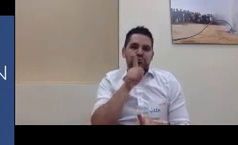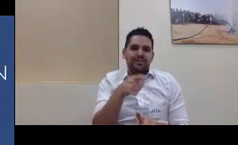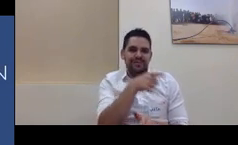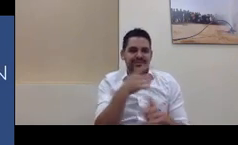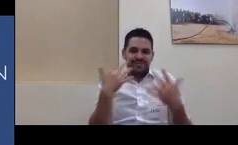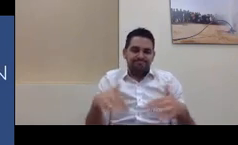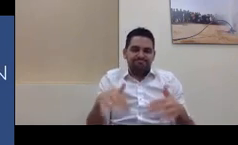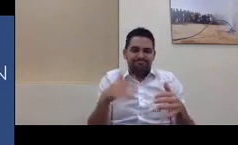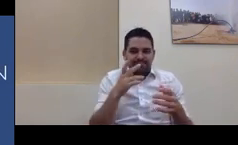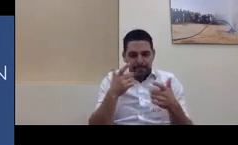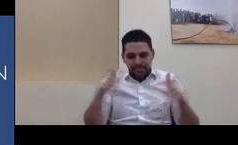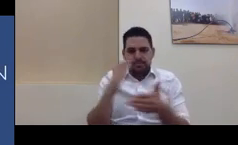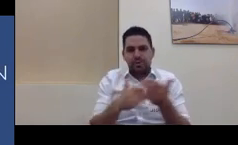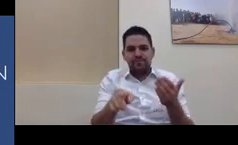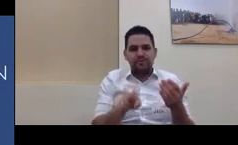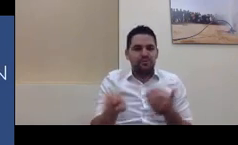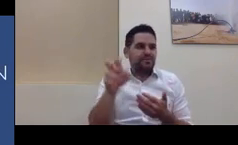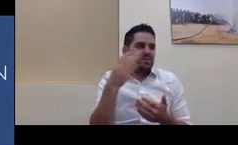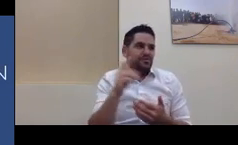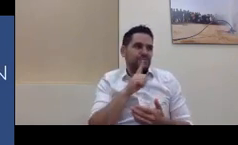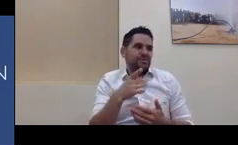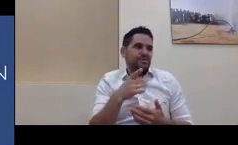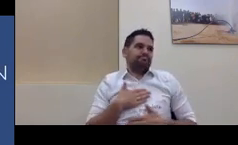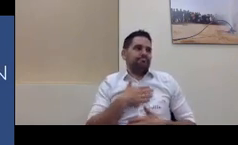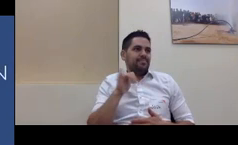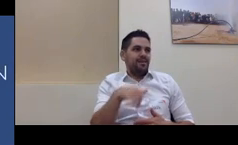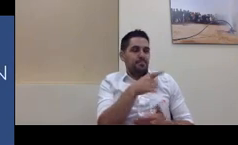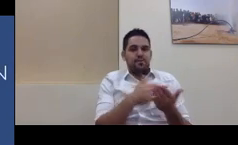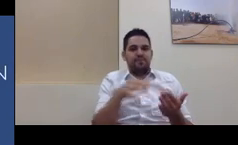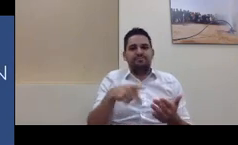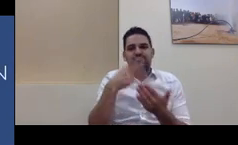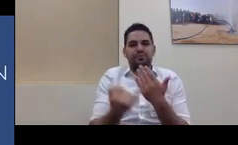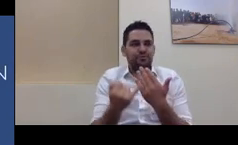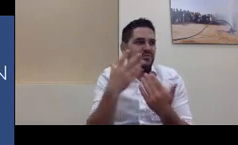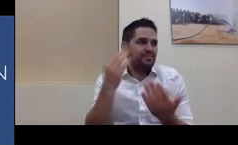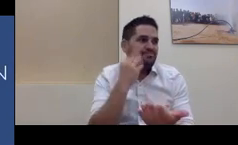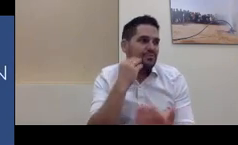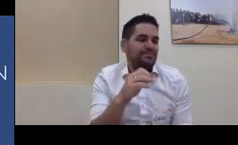So, who really is a big piece of this journey and I really appreciate that she's been a part